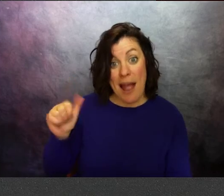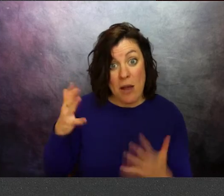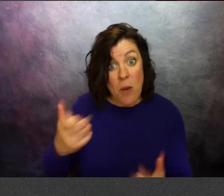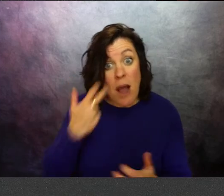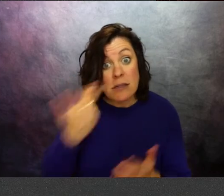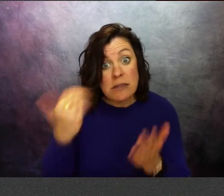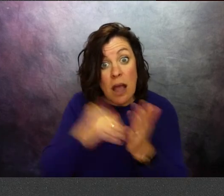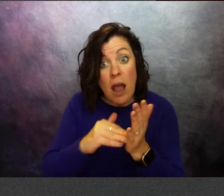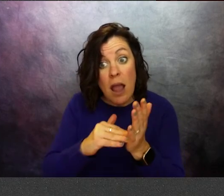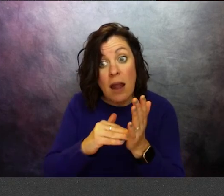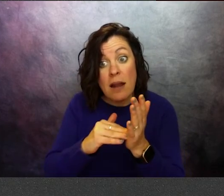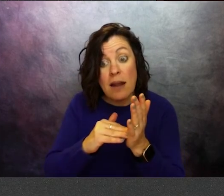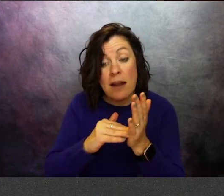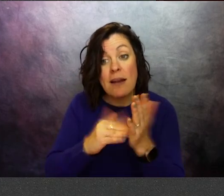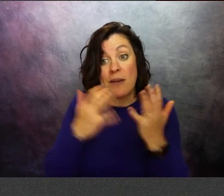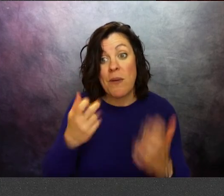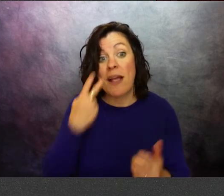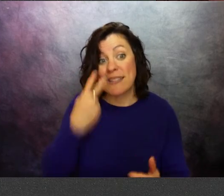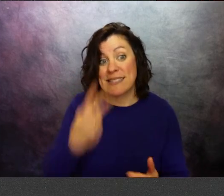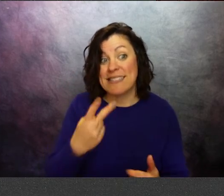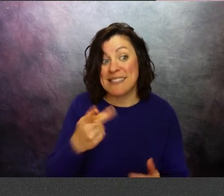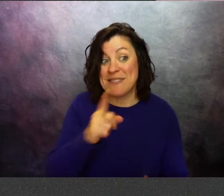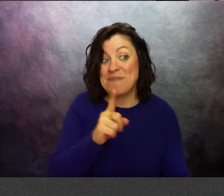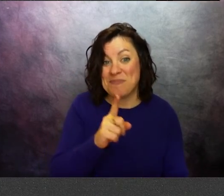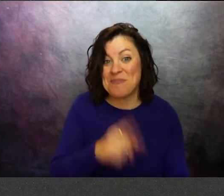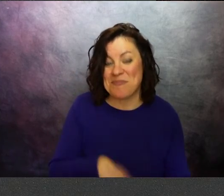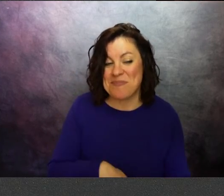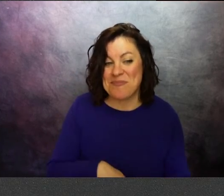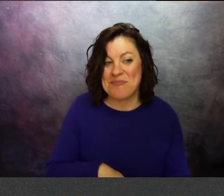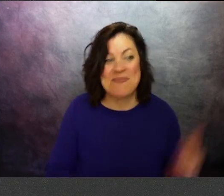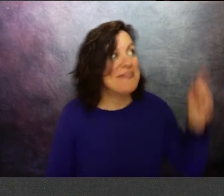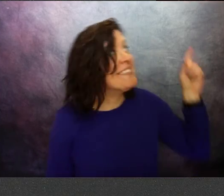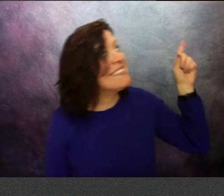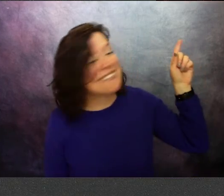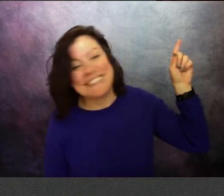So that you can see how she colored hers? Look,